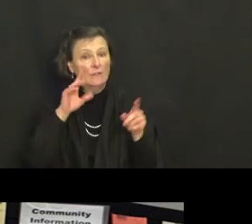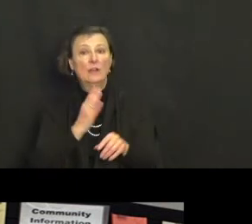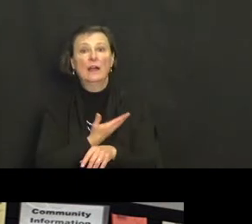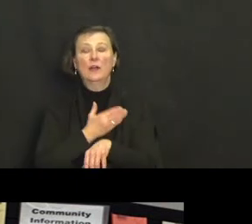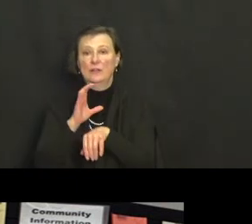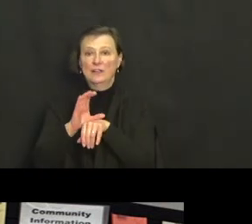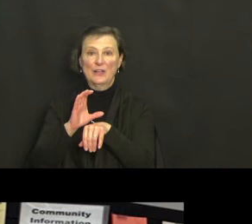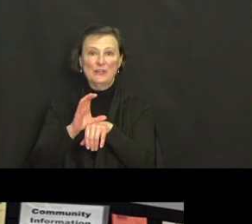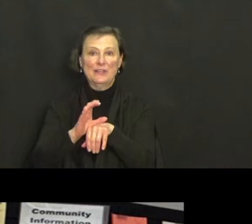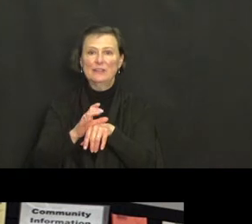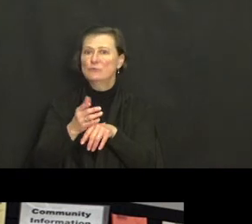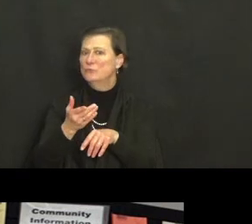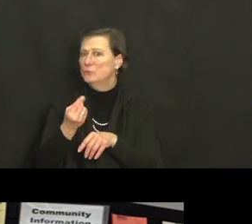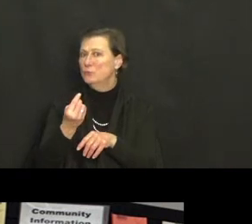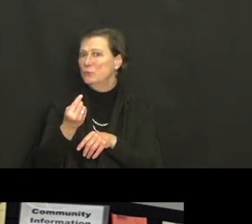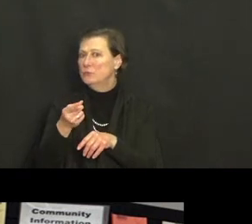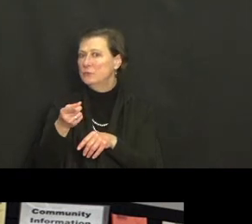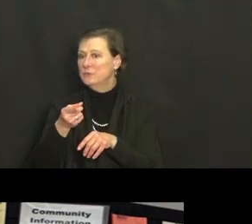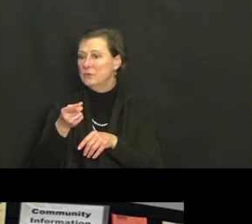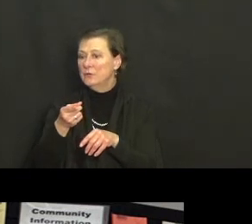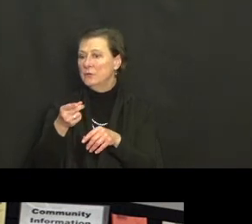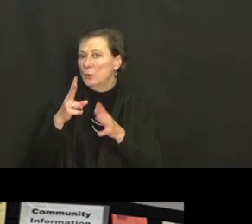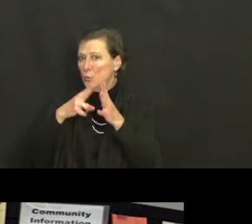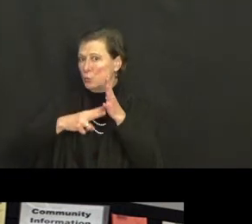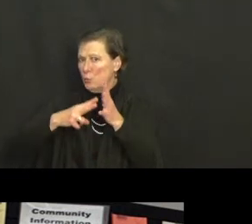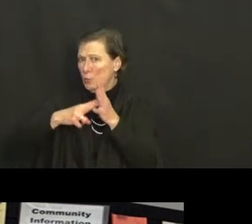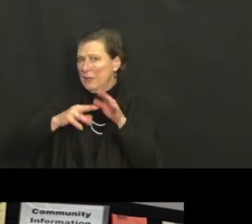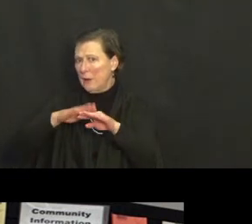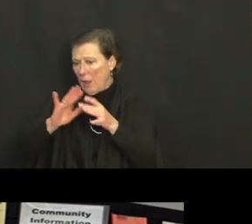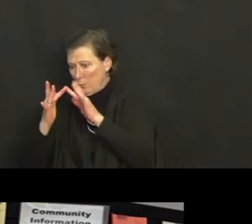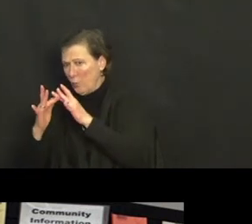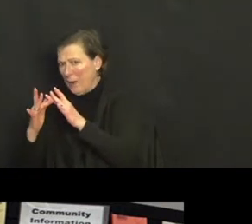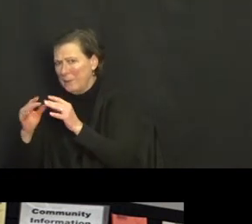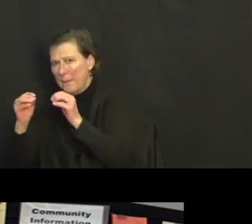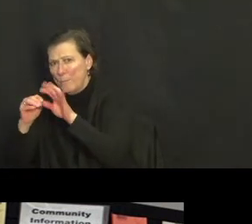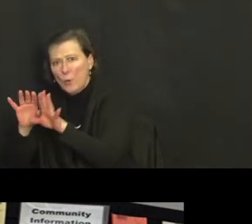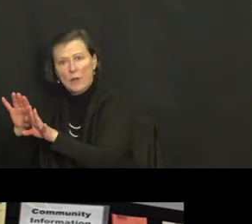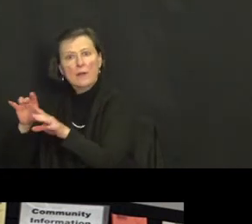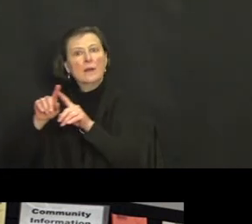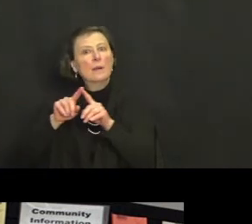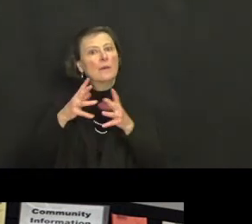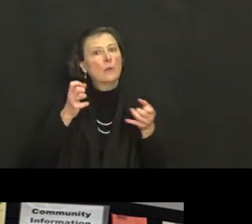And, you can read about those more on the website, but I wanted to mention that Habitat